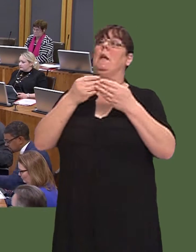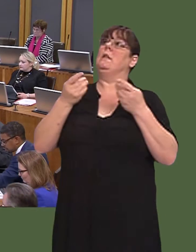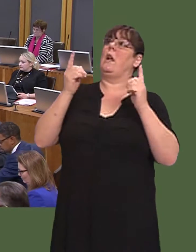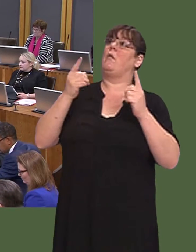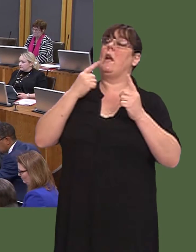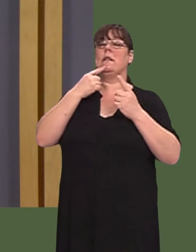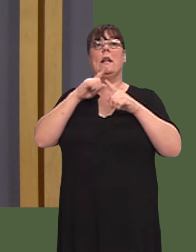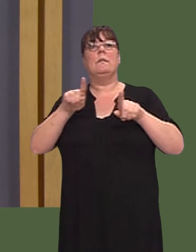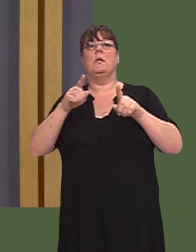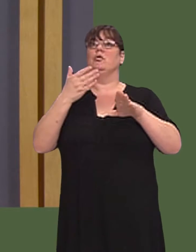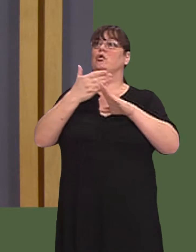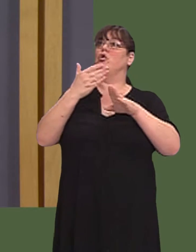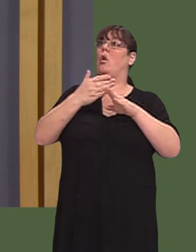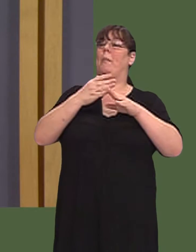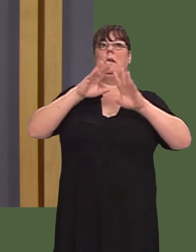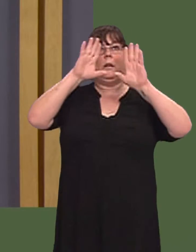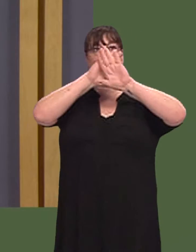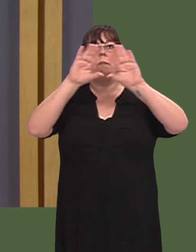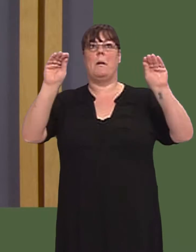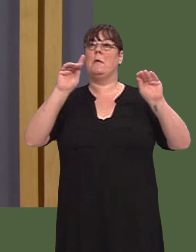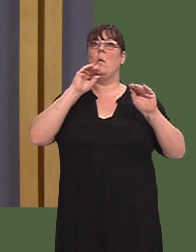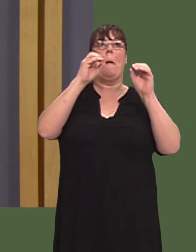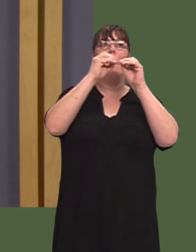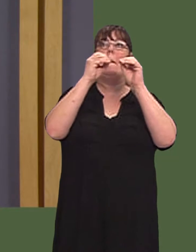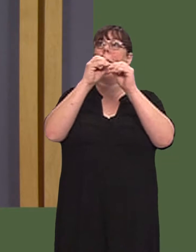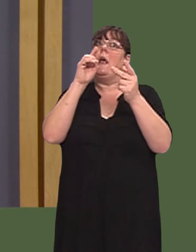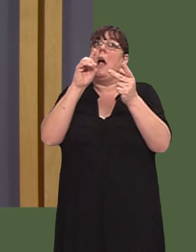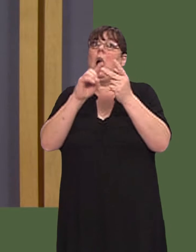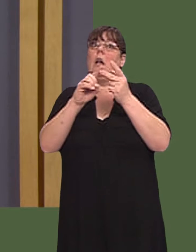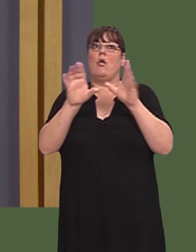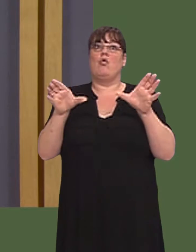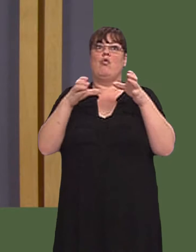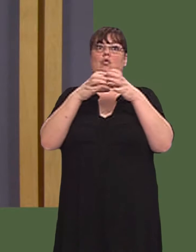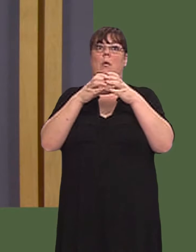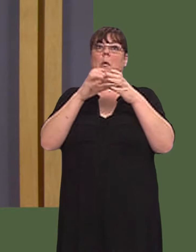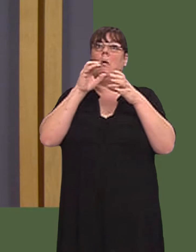job announcements with the outstanding news that the BBI Group is consolidating and expanding